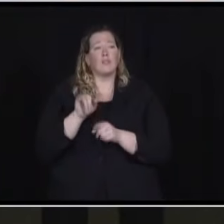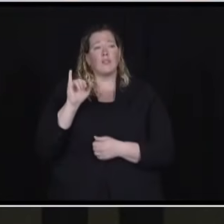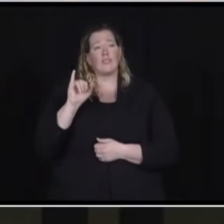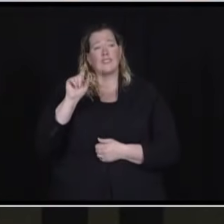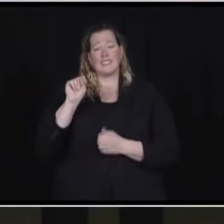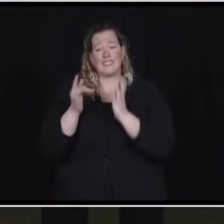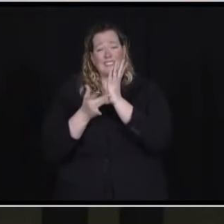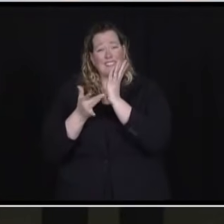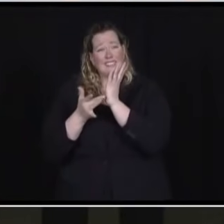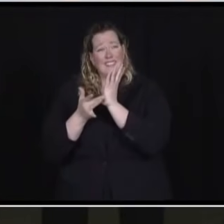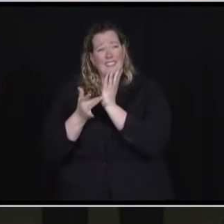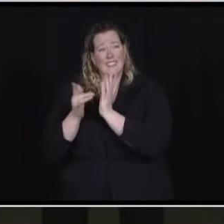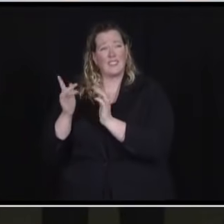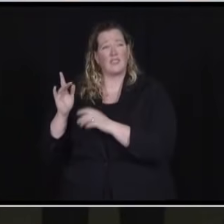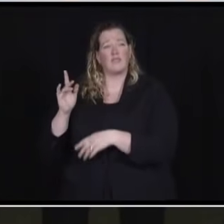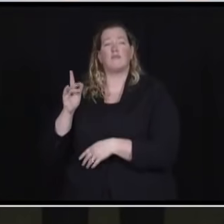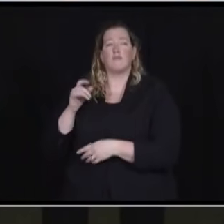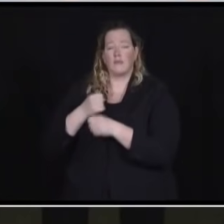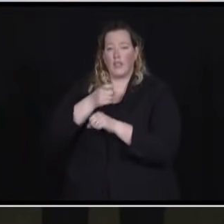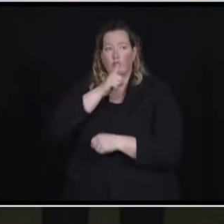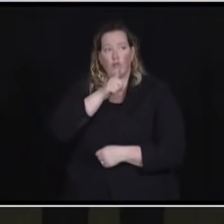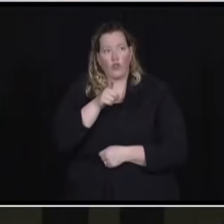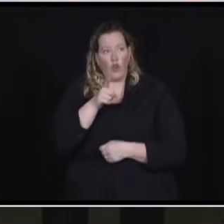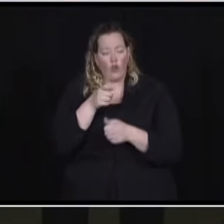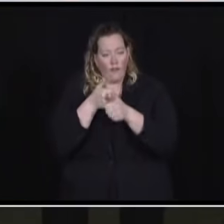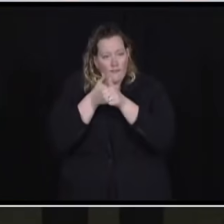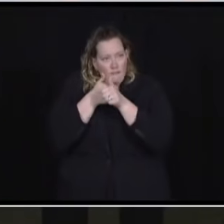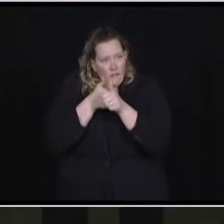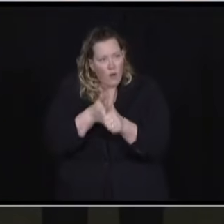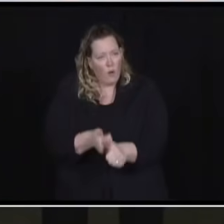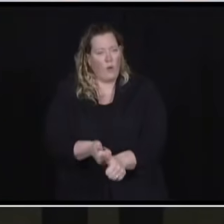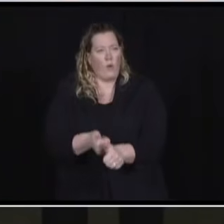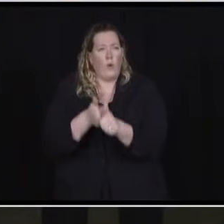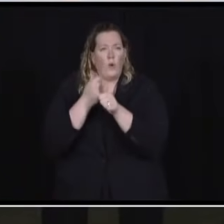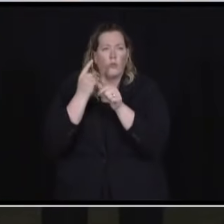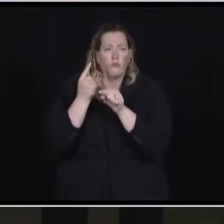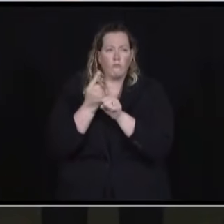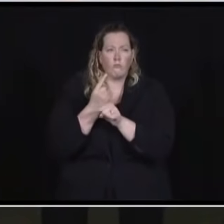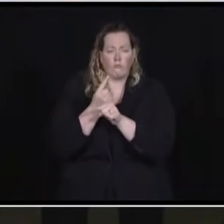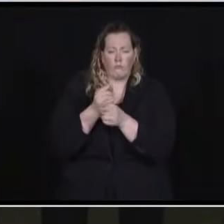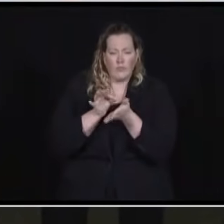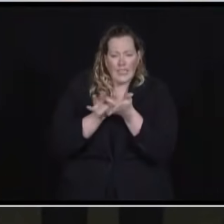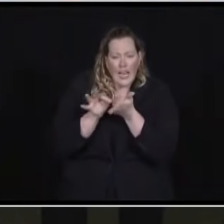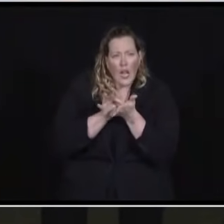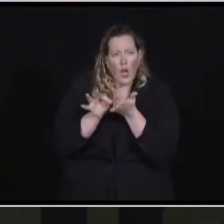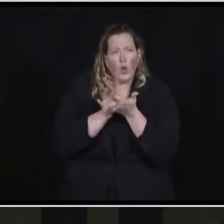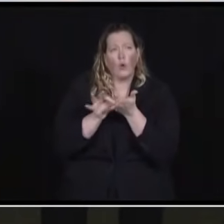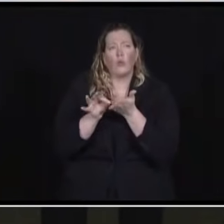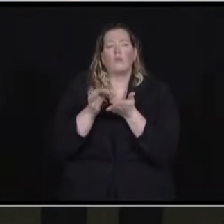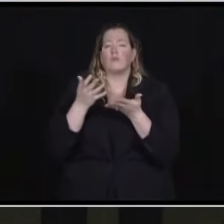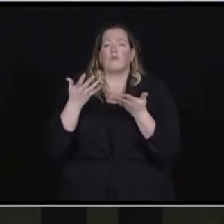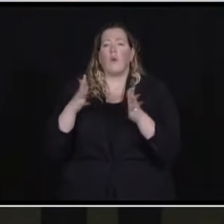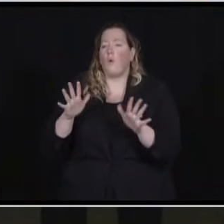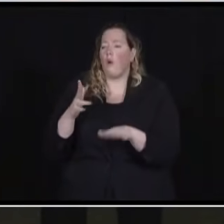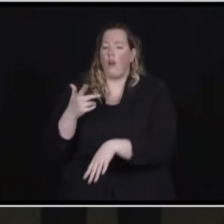intense discussions about what we have done on the logistics and preparation and distribution side, what we have done there, or